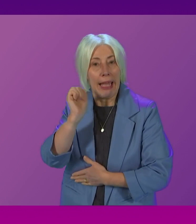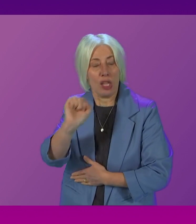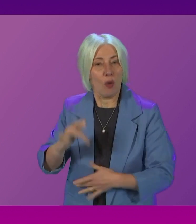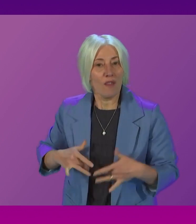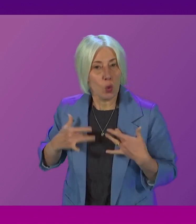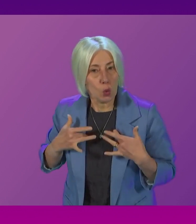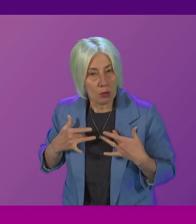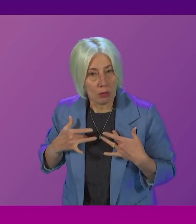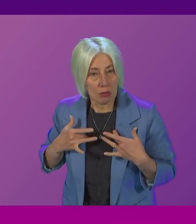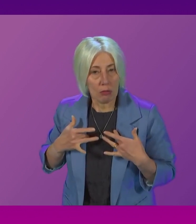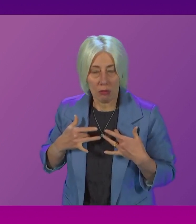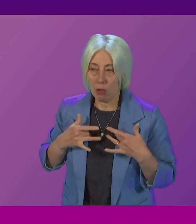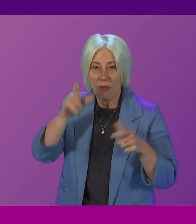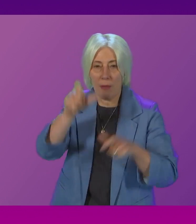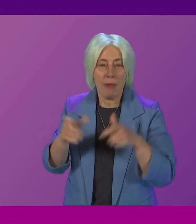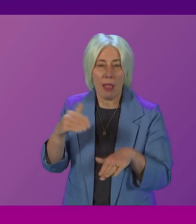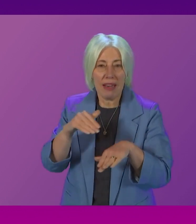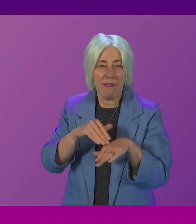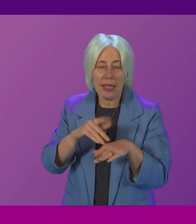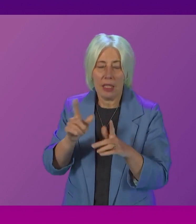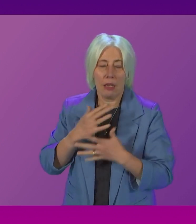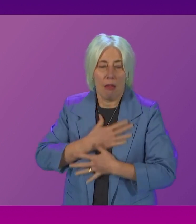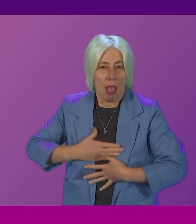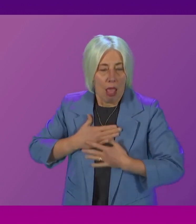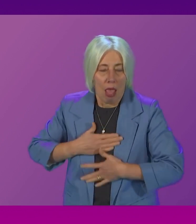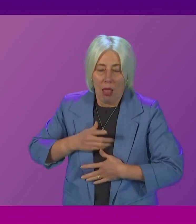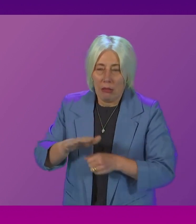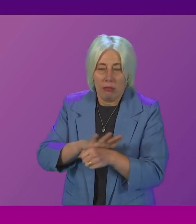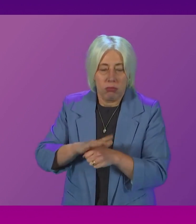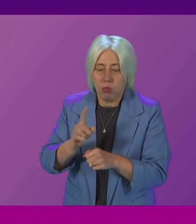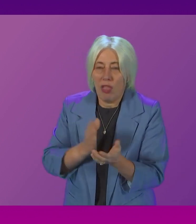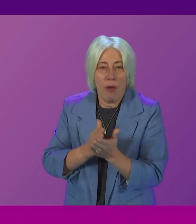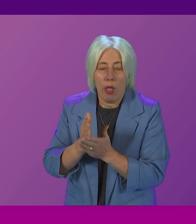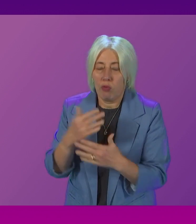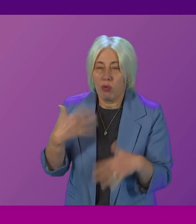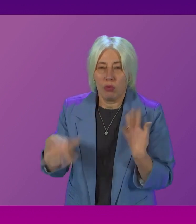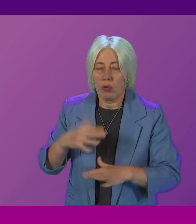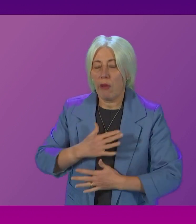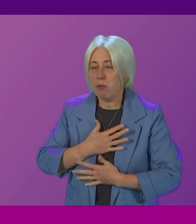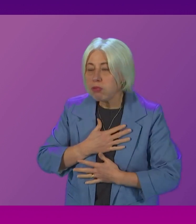of those who have been affected and the ordeal that they have suffered. The Cabinet Secretary